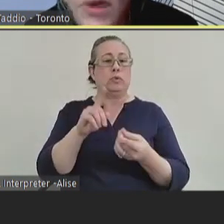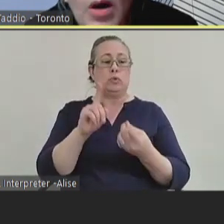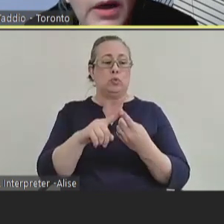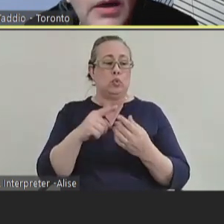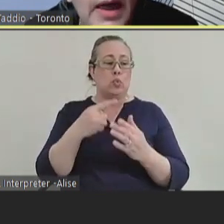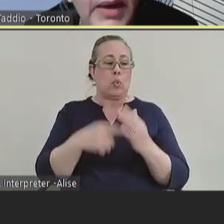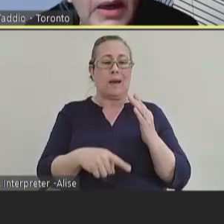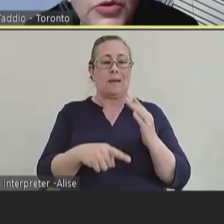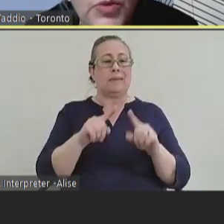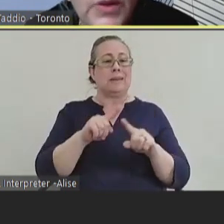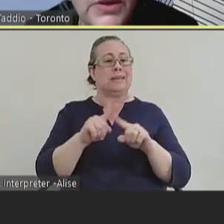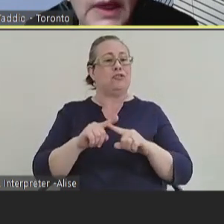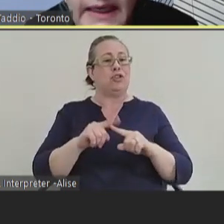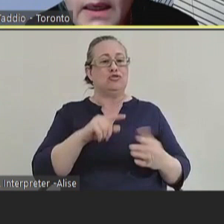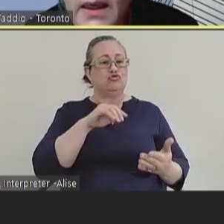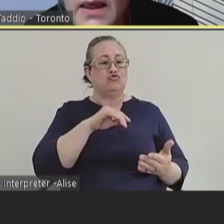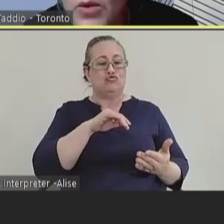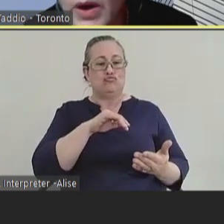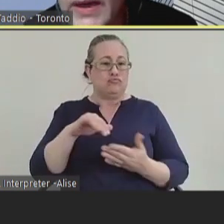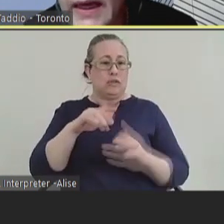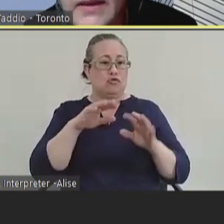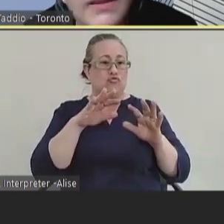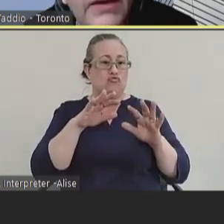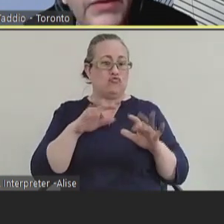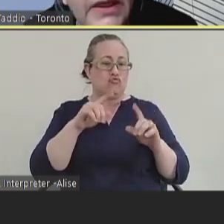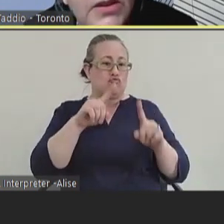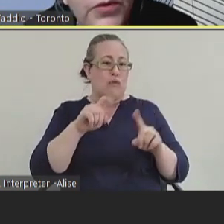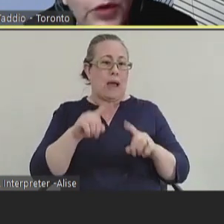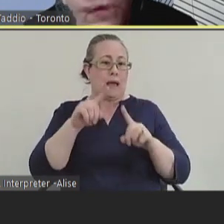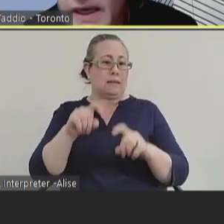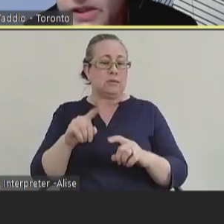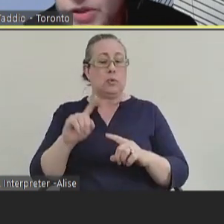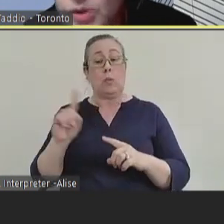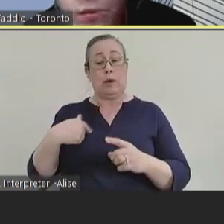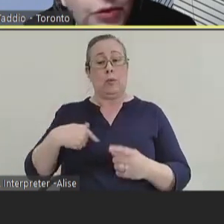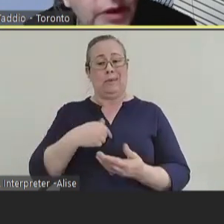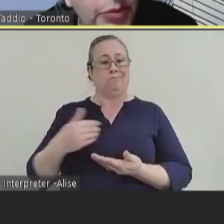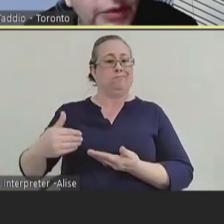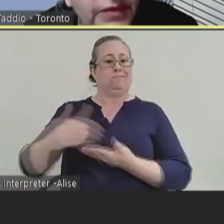are about, what they're like, where we get this evidence for what I just told you in the previous